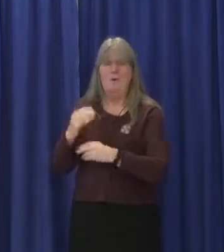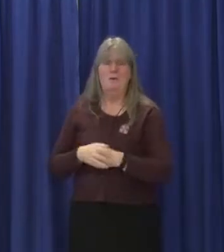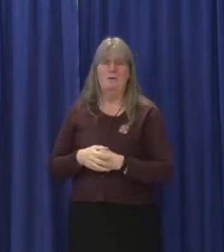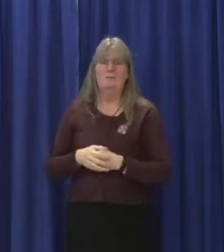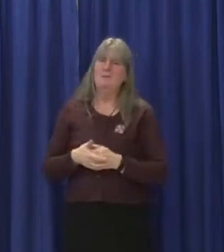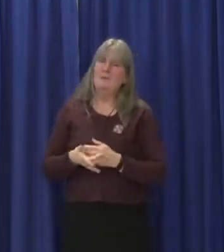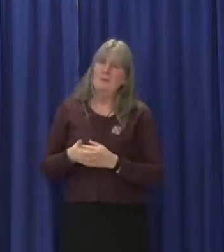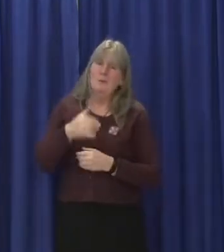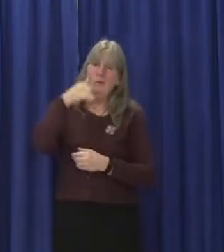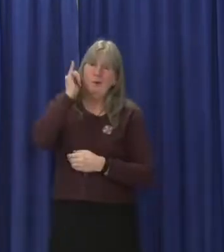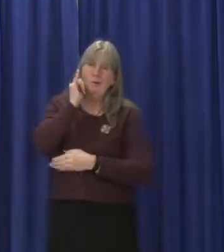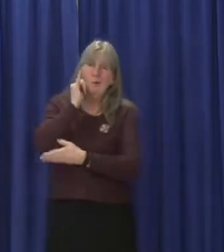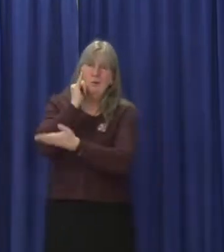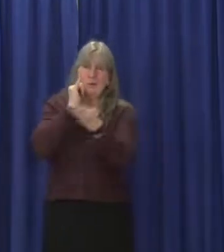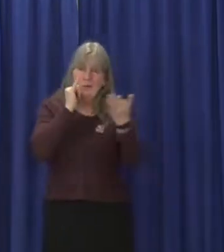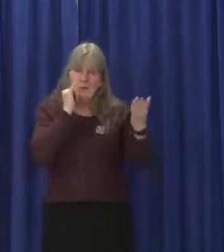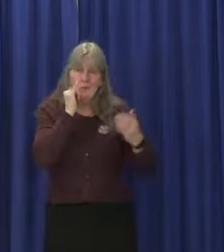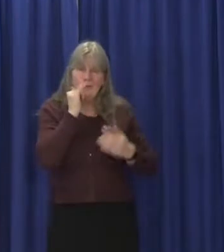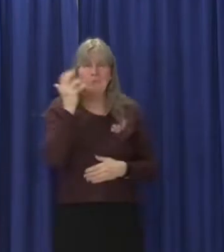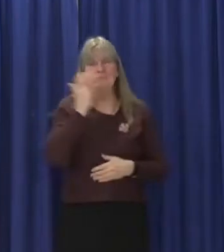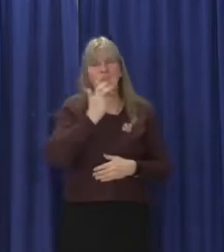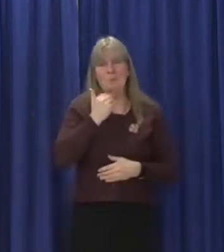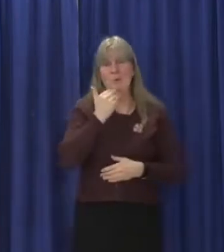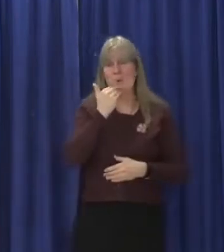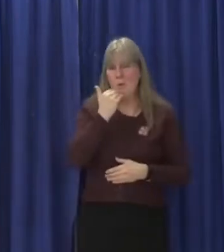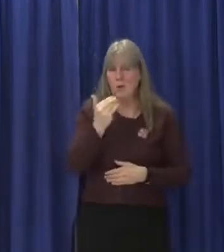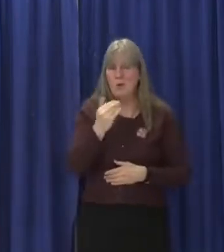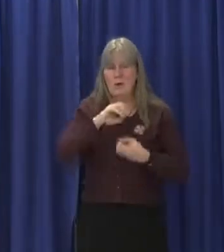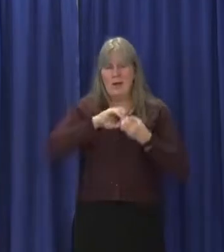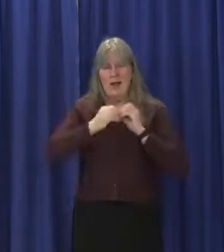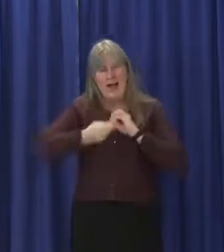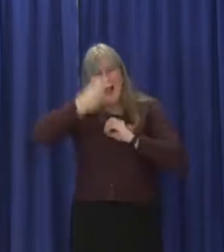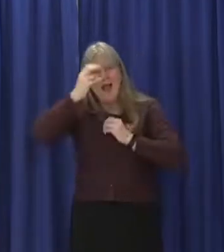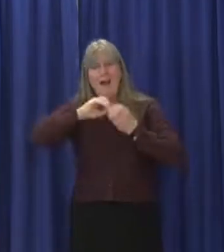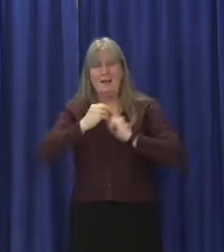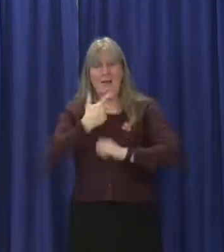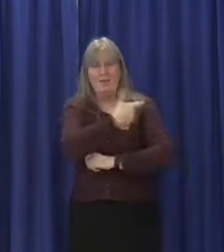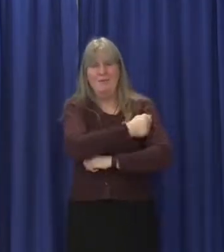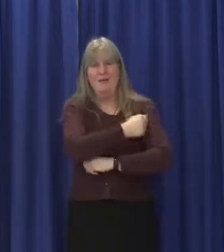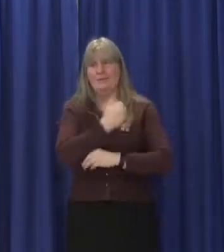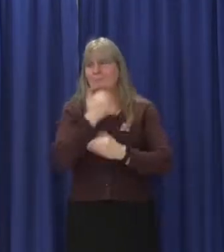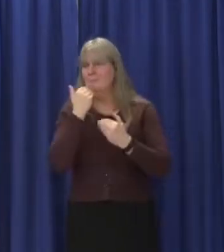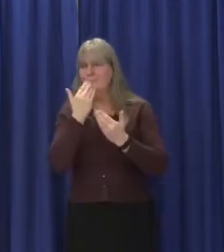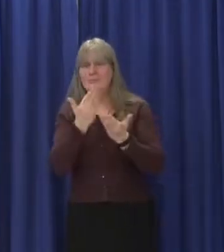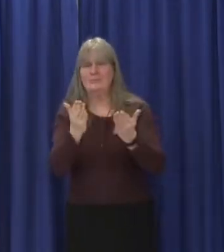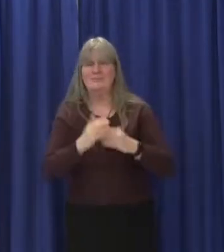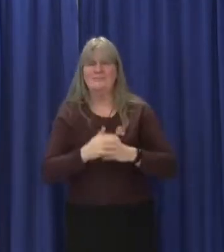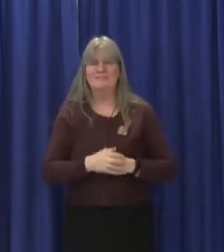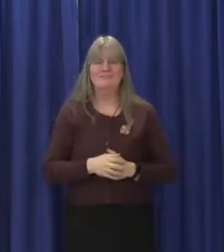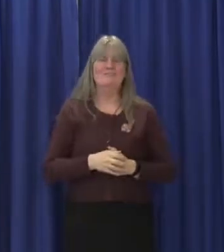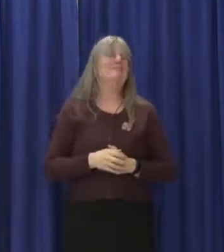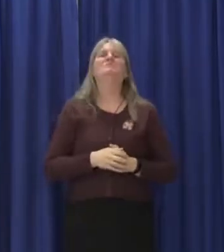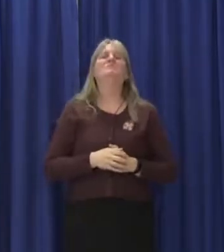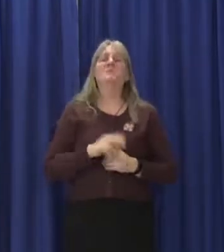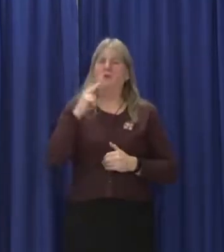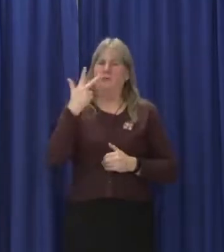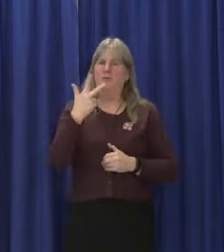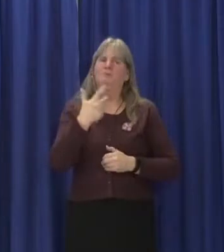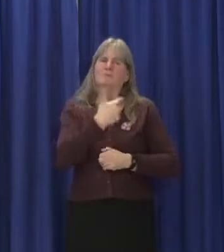We have an overly-- we have a well vaccinated population. We saw with the boosters, a lot